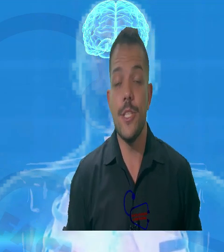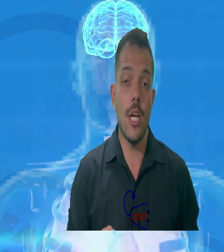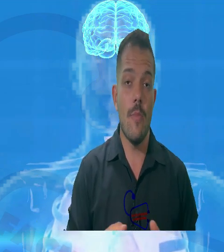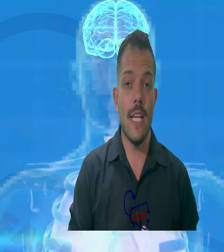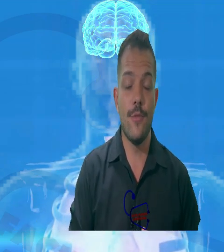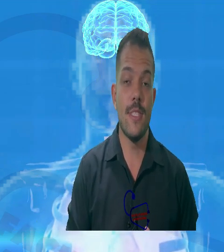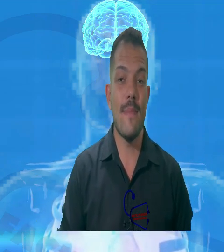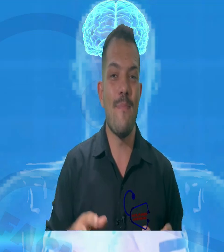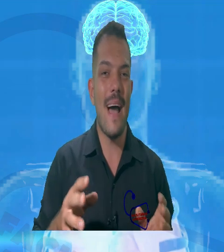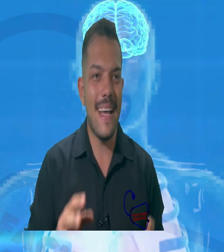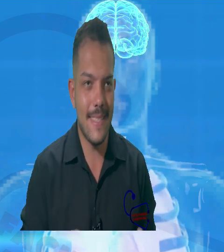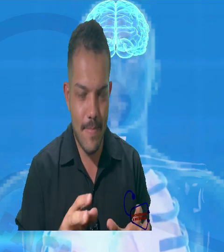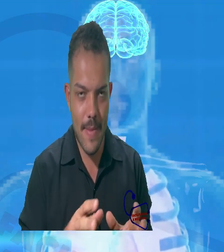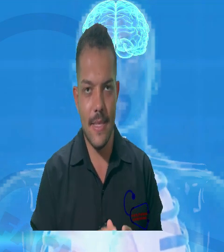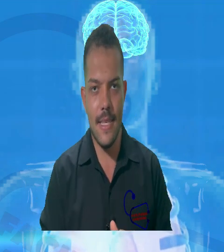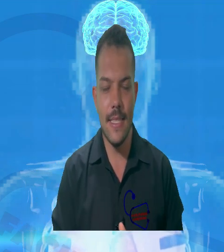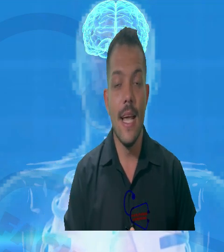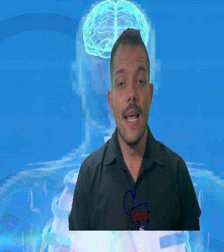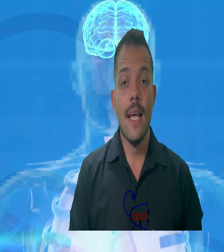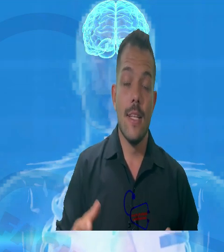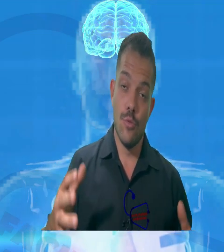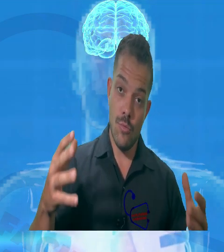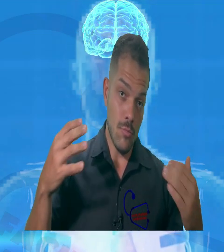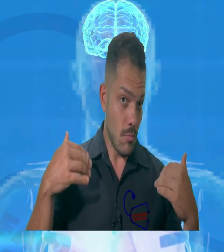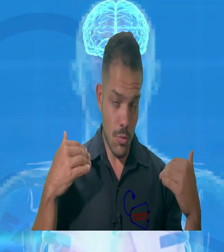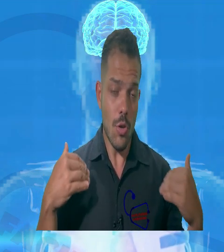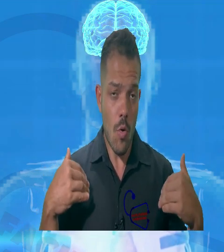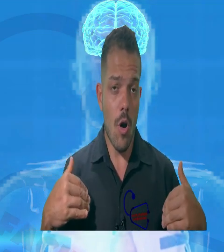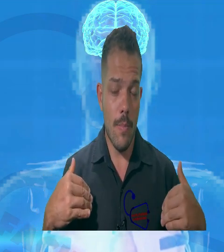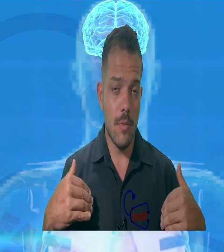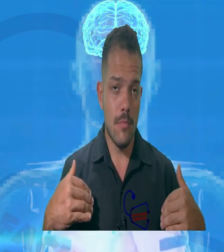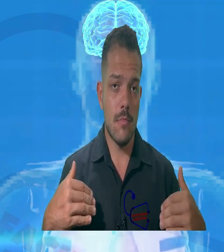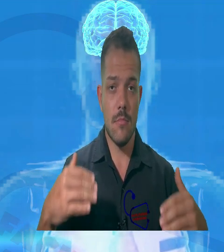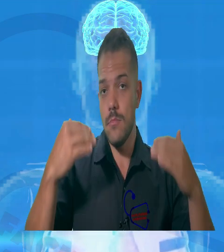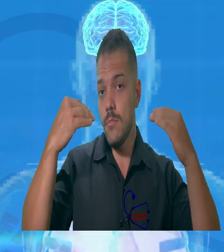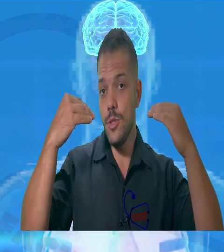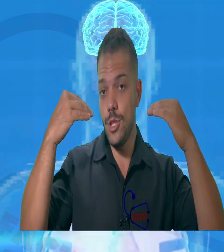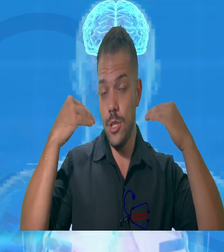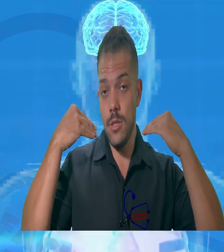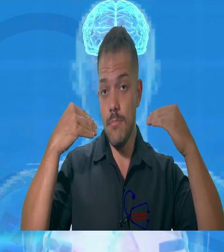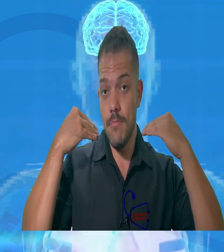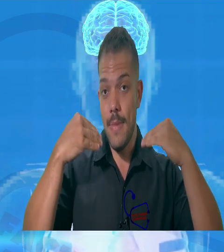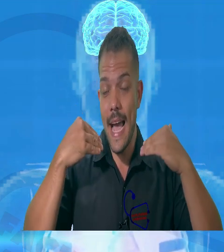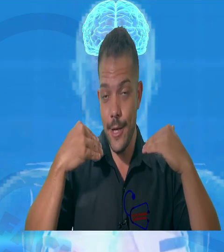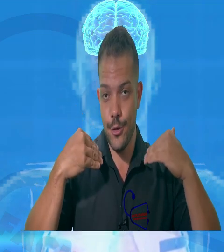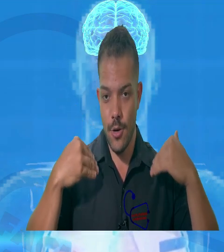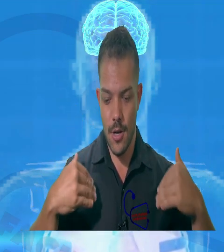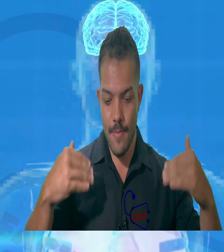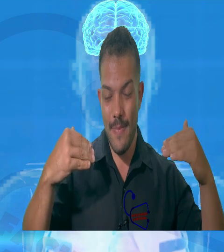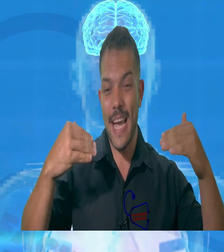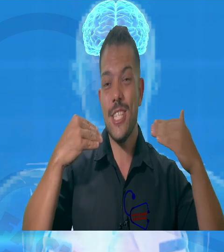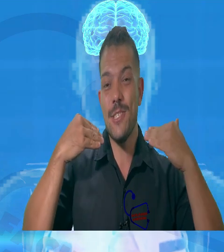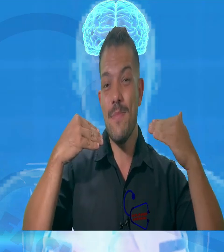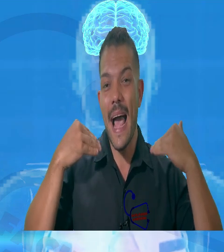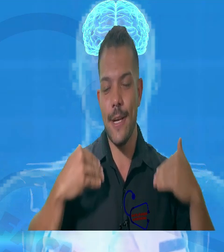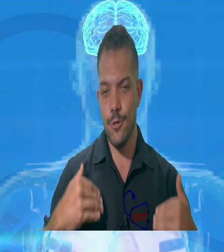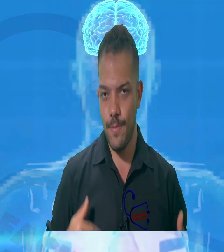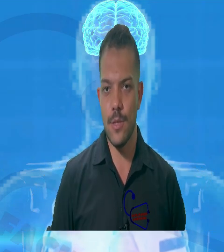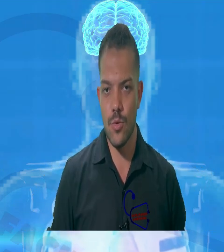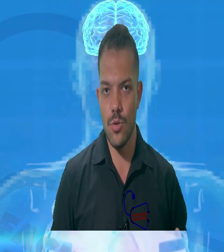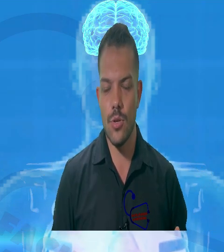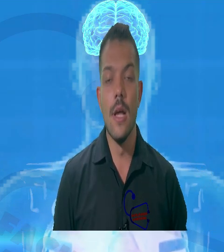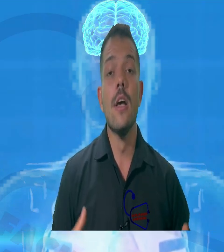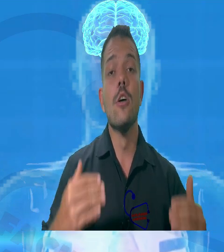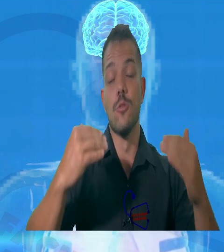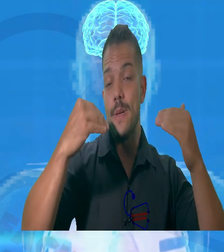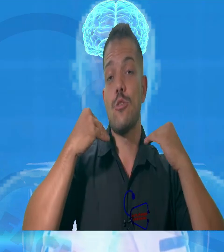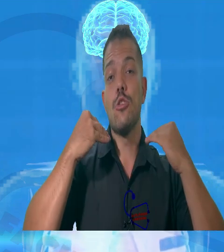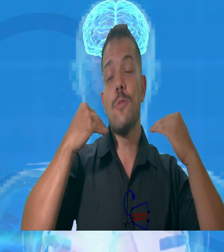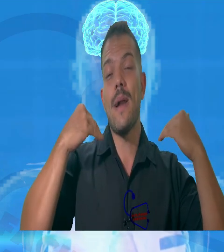generally you apply permethrin on your body from the bottom to the bottom of the neck from the neck